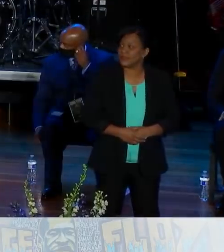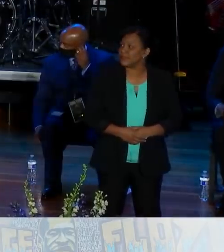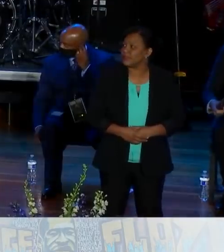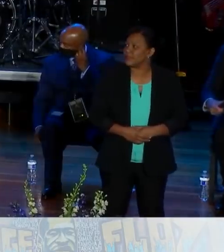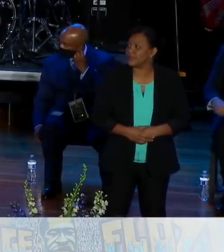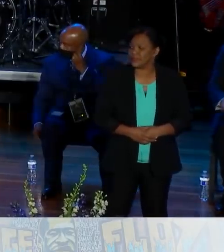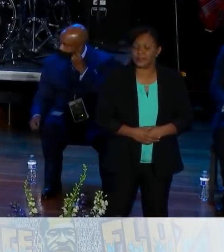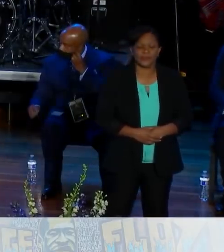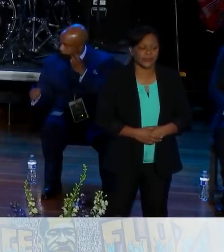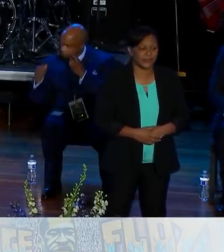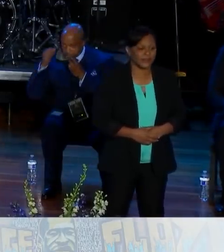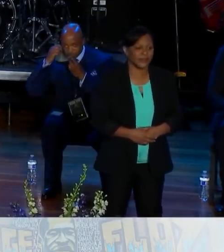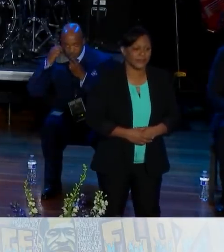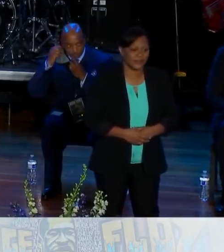YOU MAY BE SEATED.